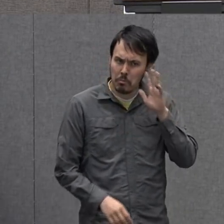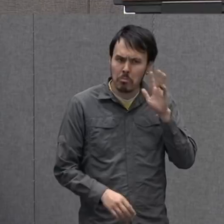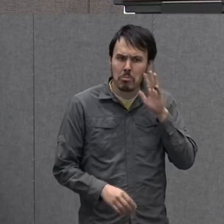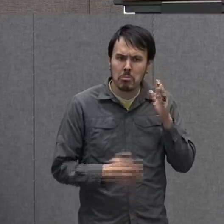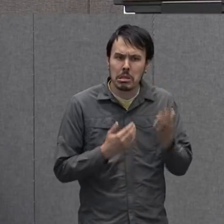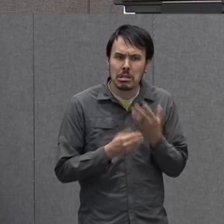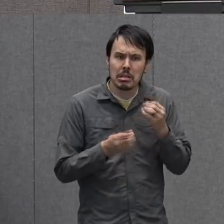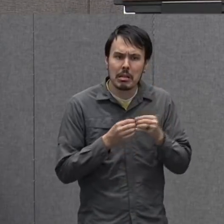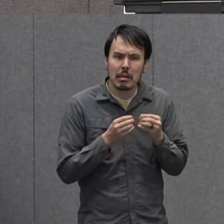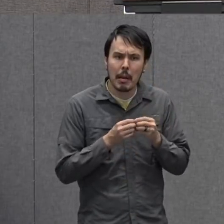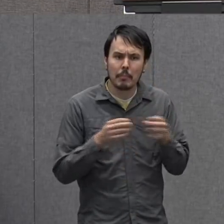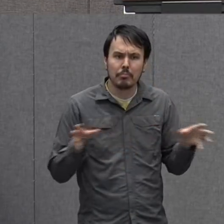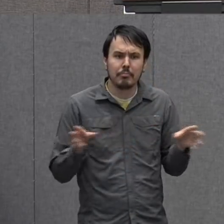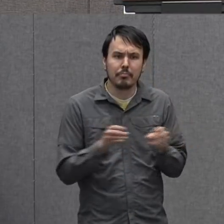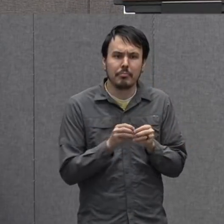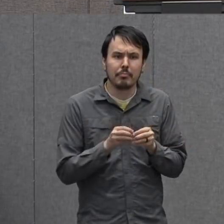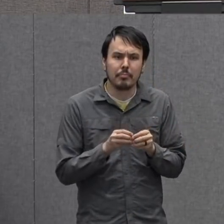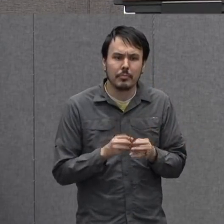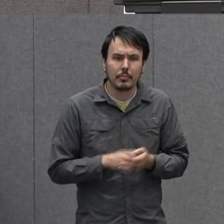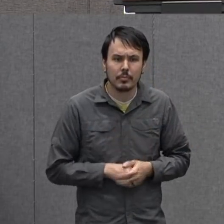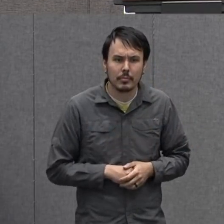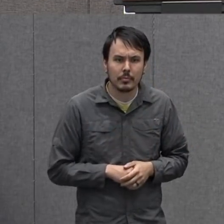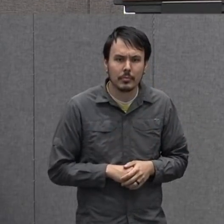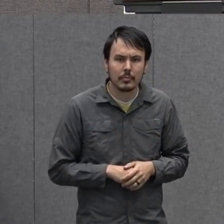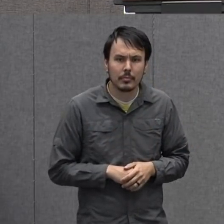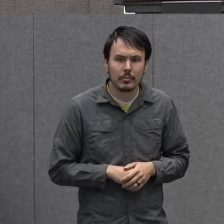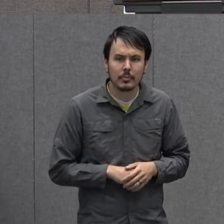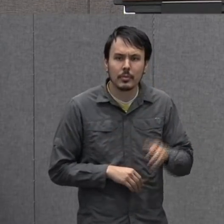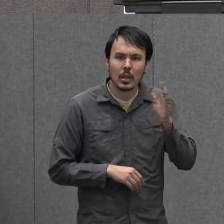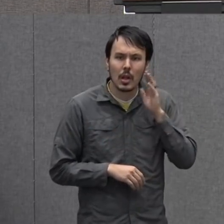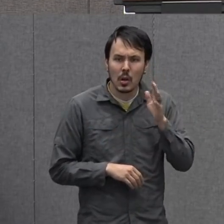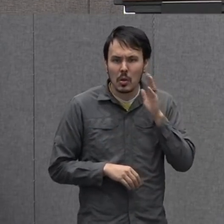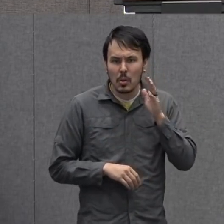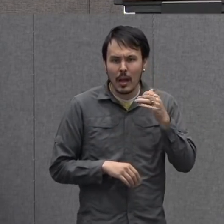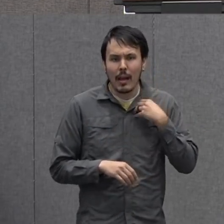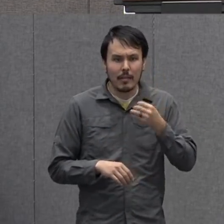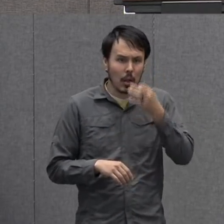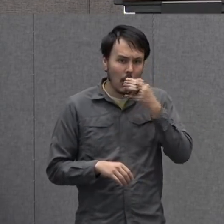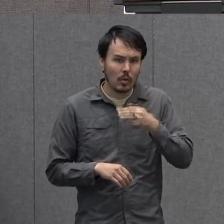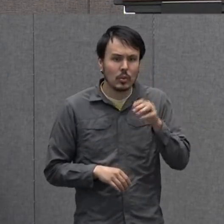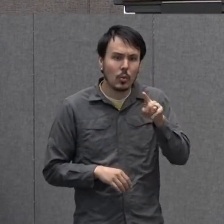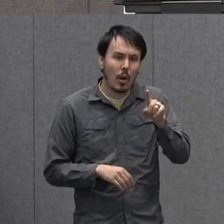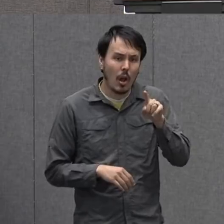that makes 100, and all together we'd have 102, 'cause we have a couple left over.